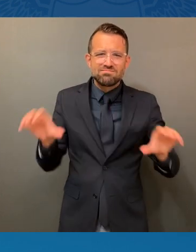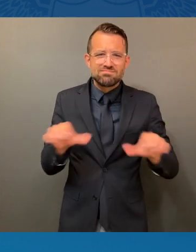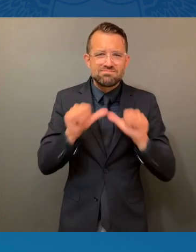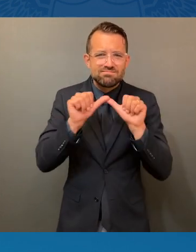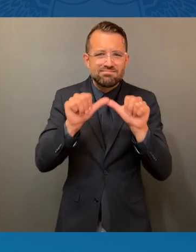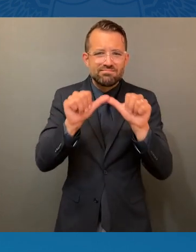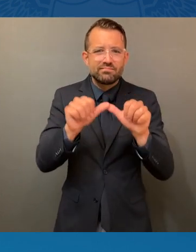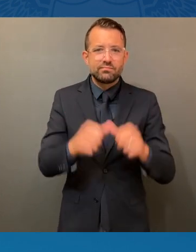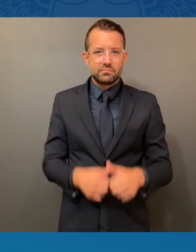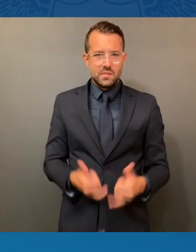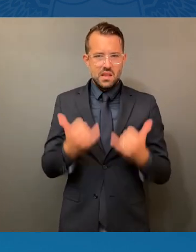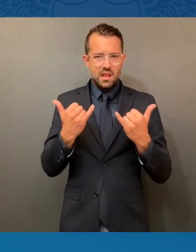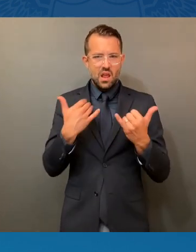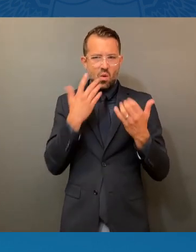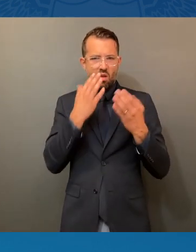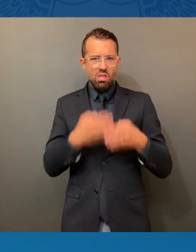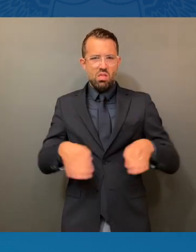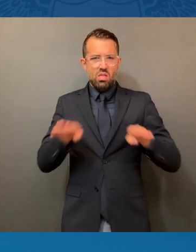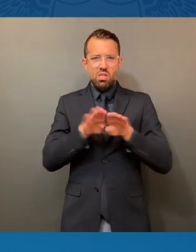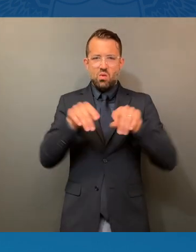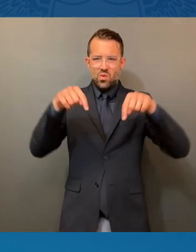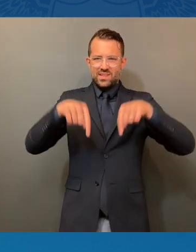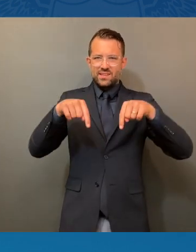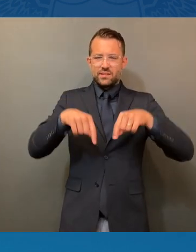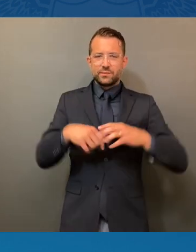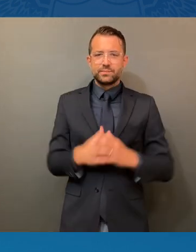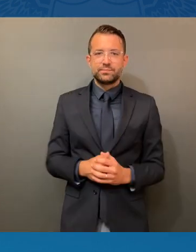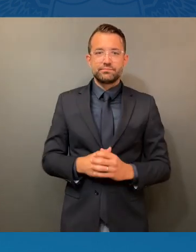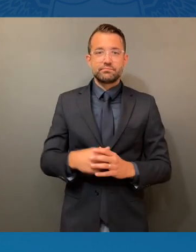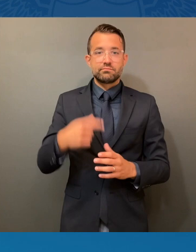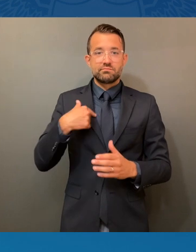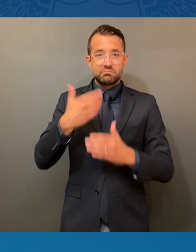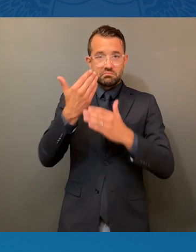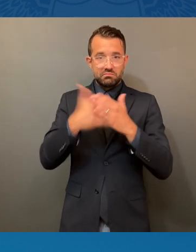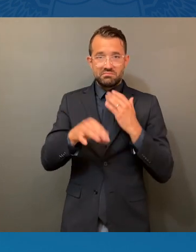I was born just up the street at Kaiser Oakland.